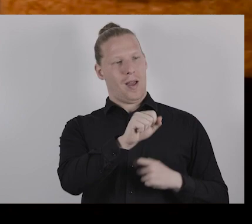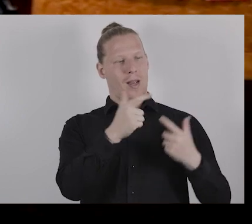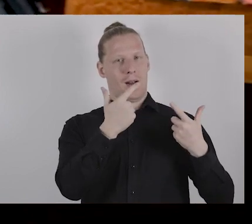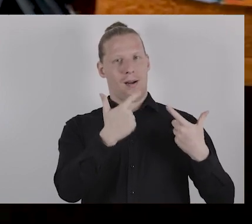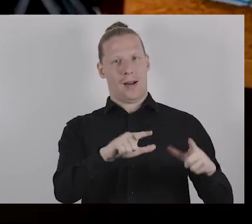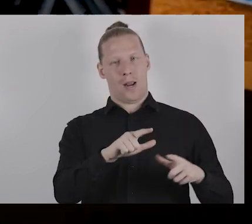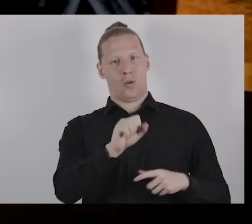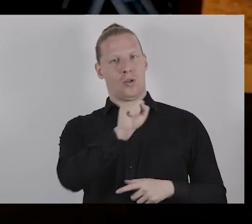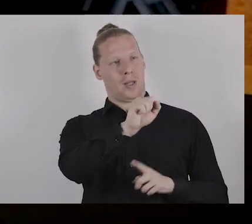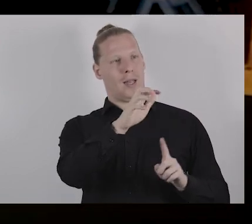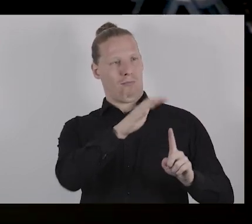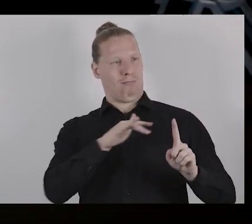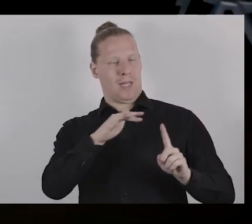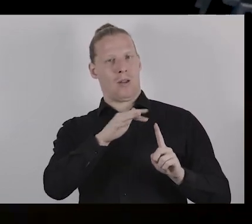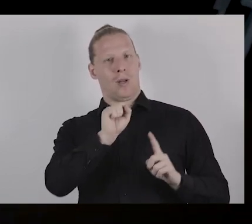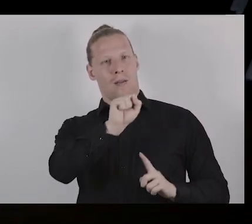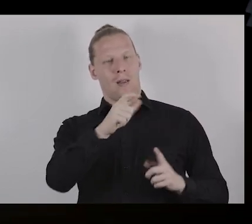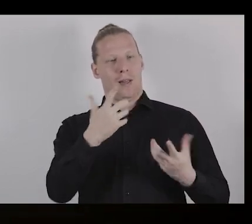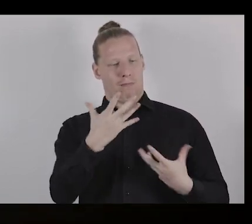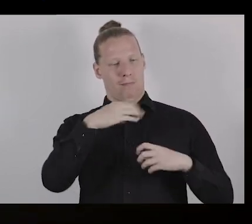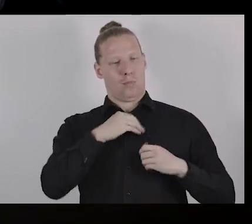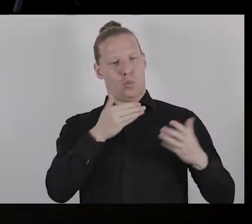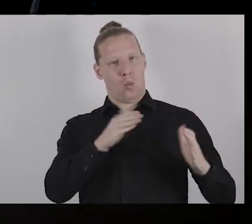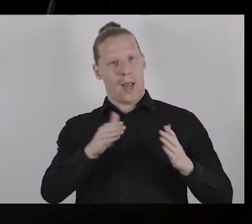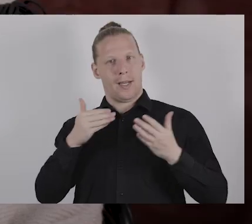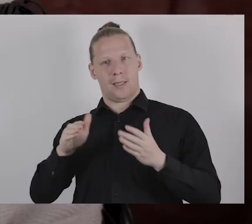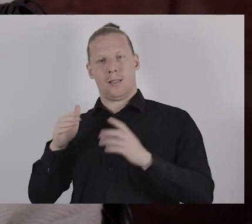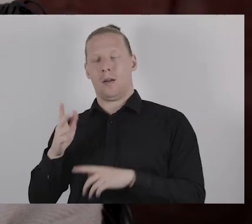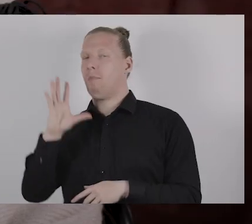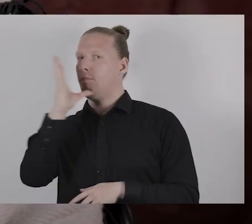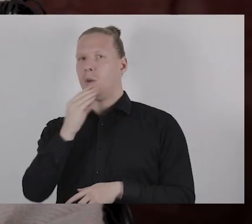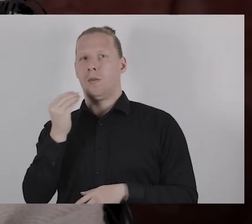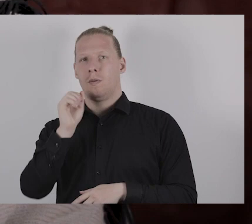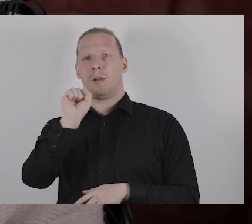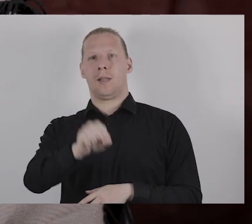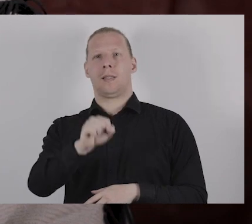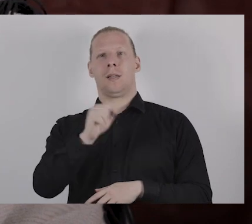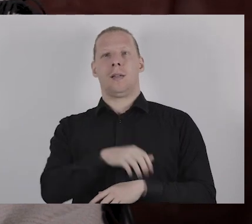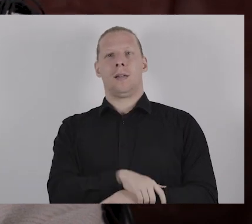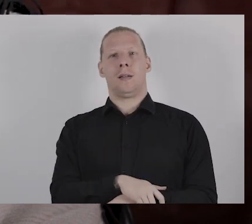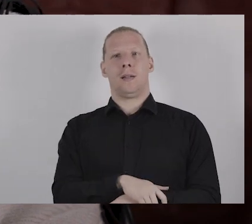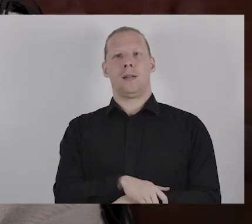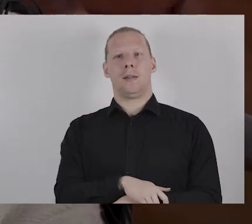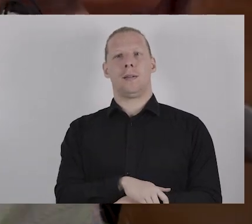no matter which iwi, just like Kura Kaupapa Māori.